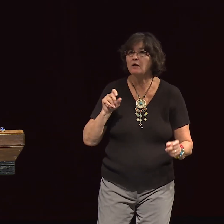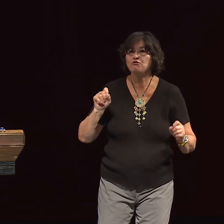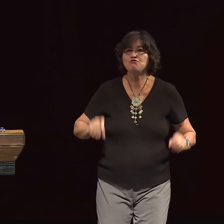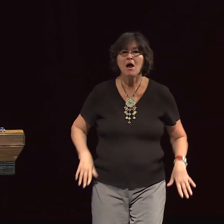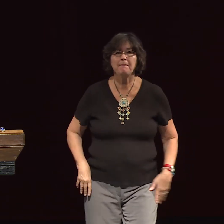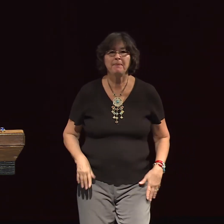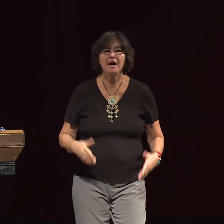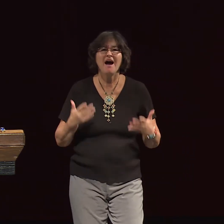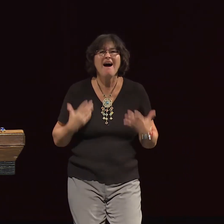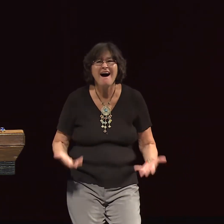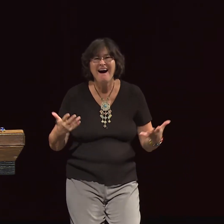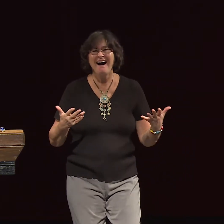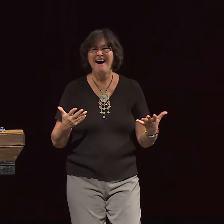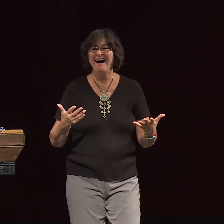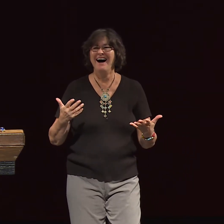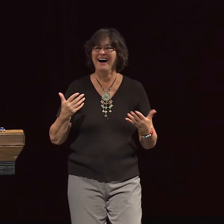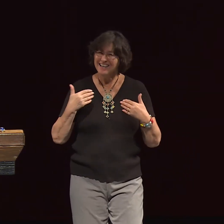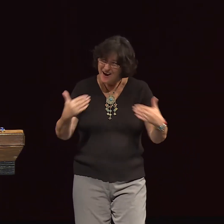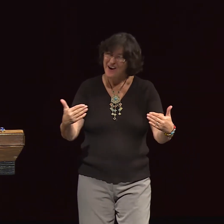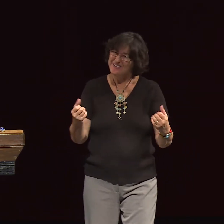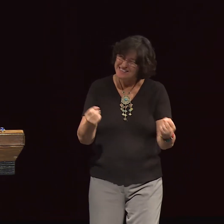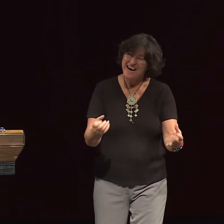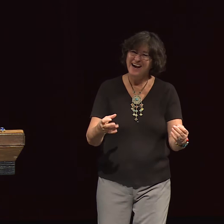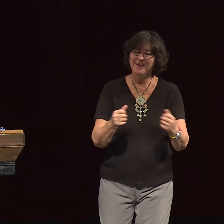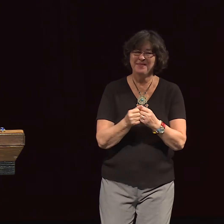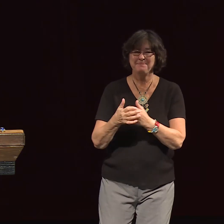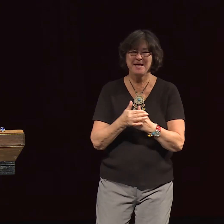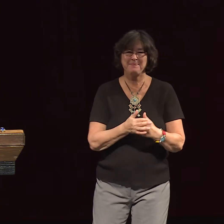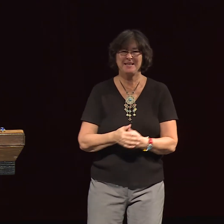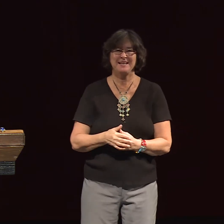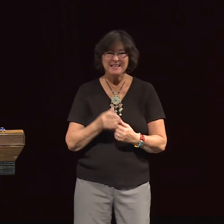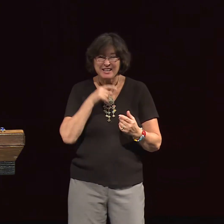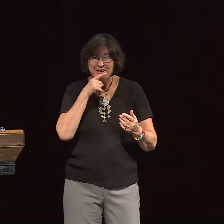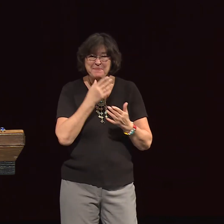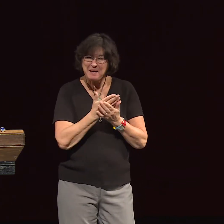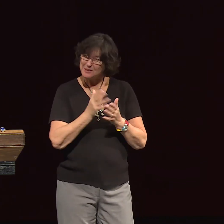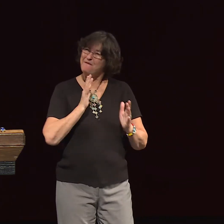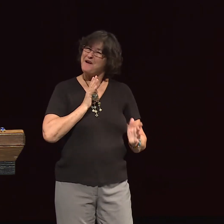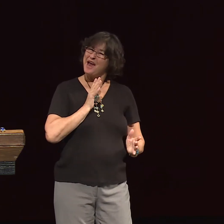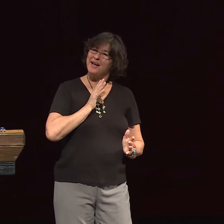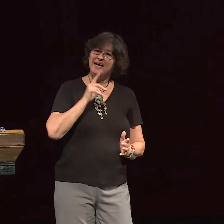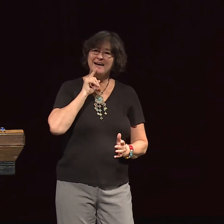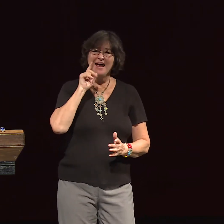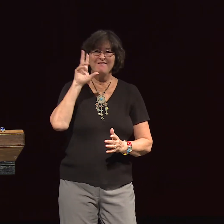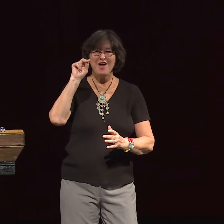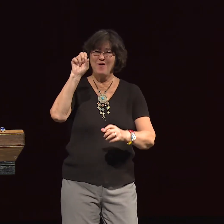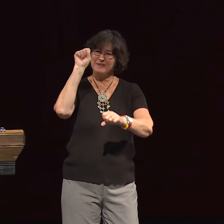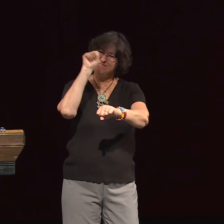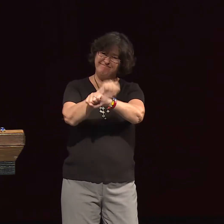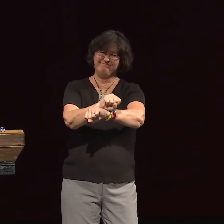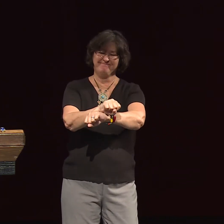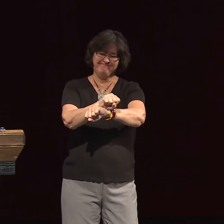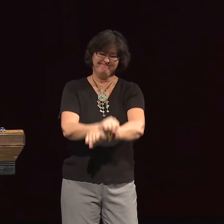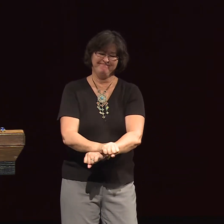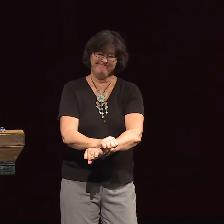However, oddly enough, when a deaf child... or a child is found to be deaf, people are amazed and shocked.